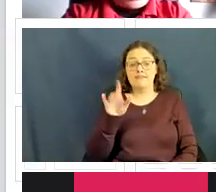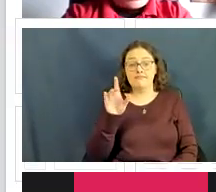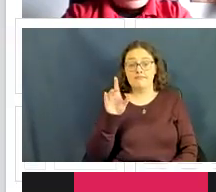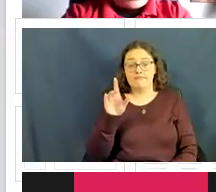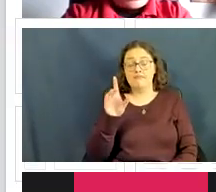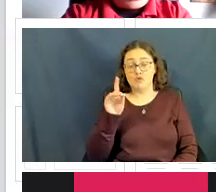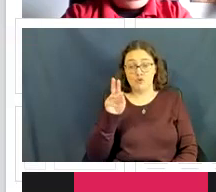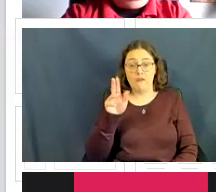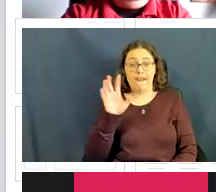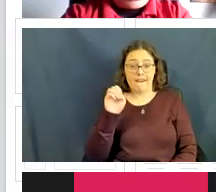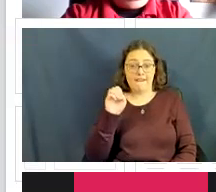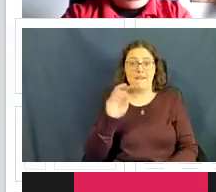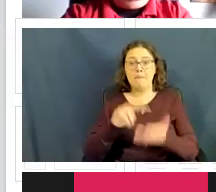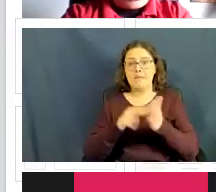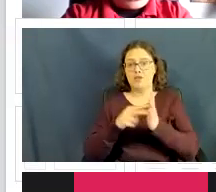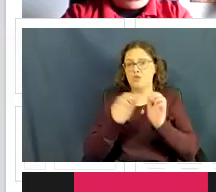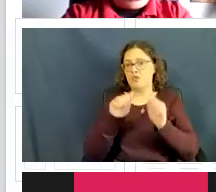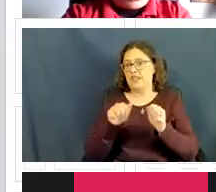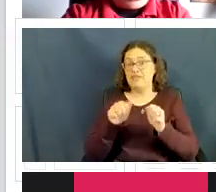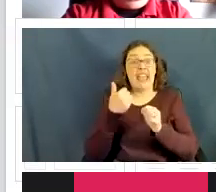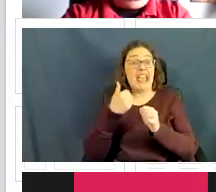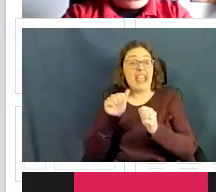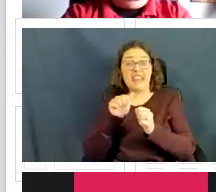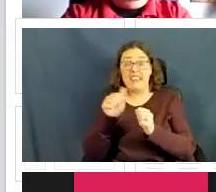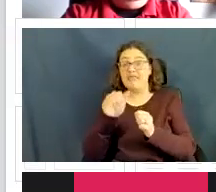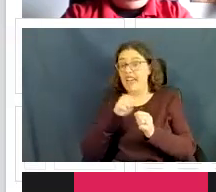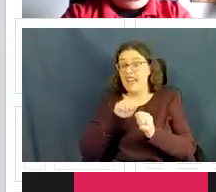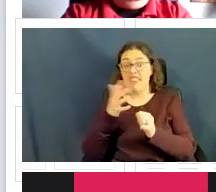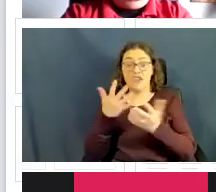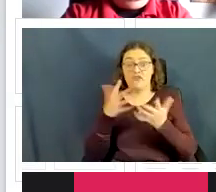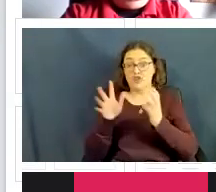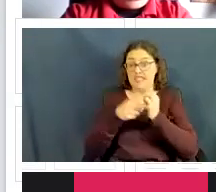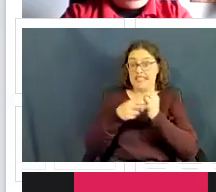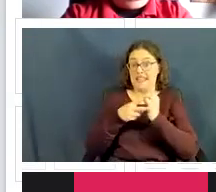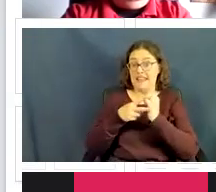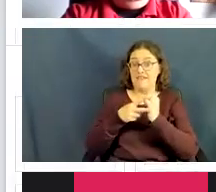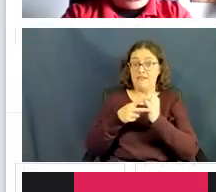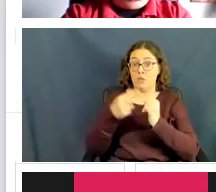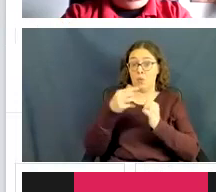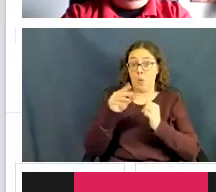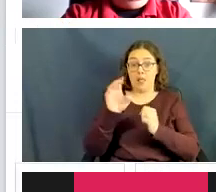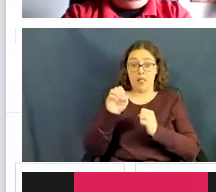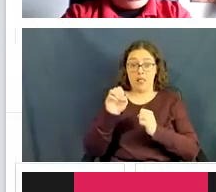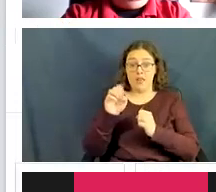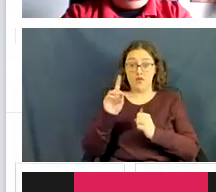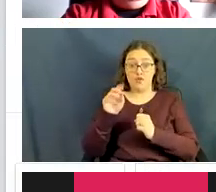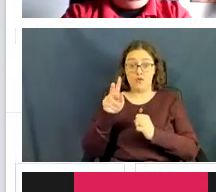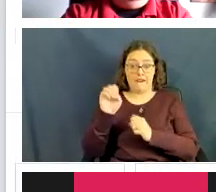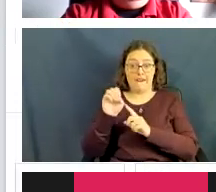So, I have already chosen a portfolio that was published